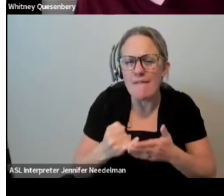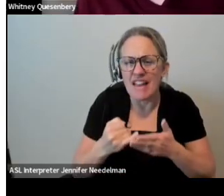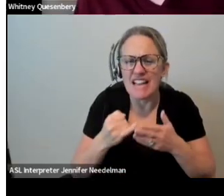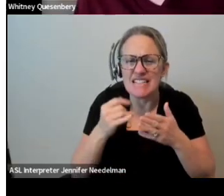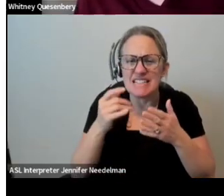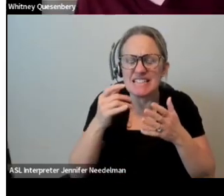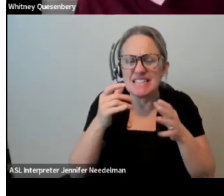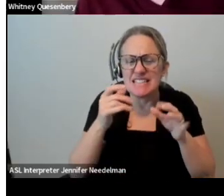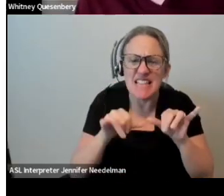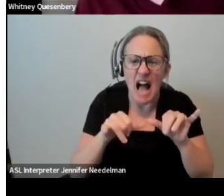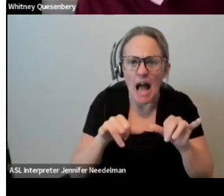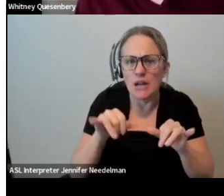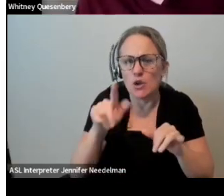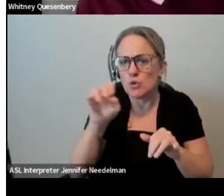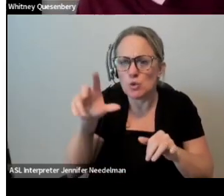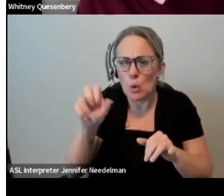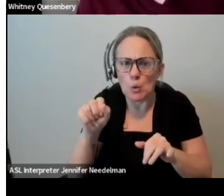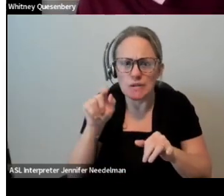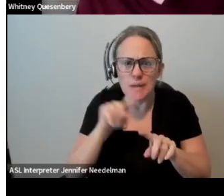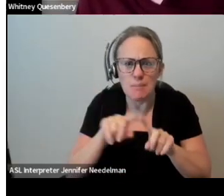but appears to be looking at his phone and signing.